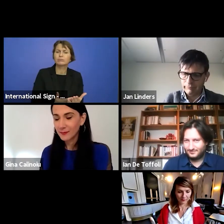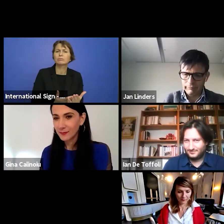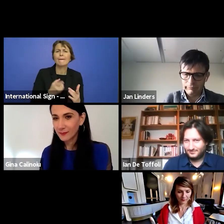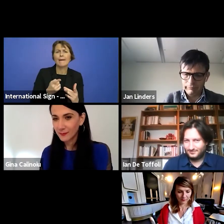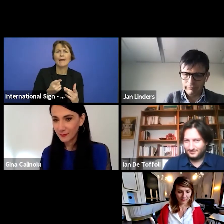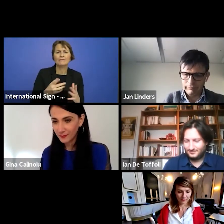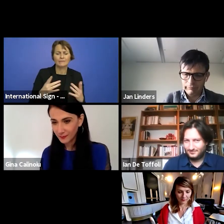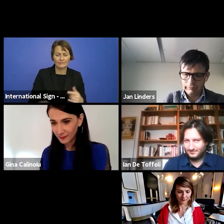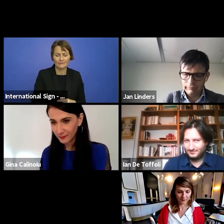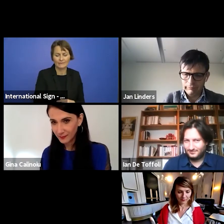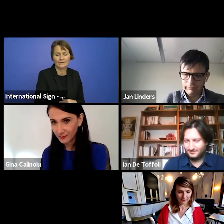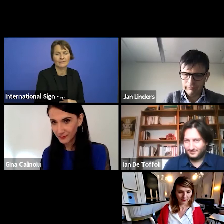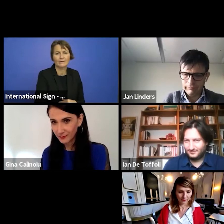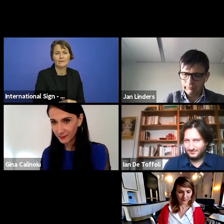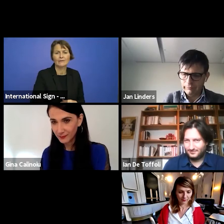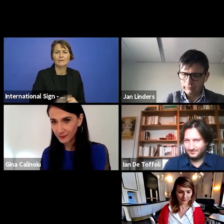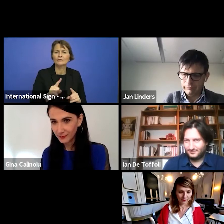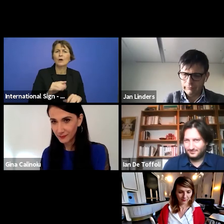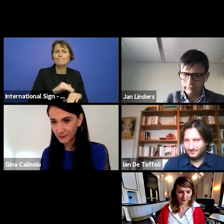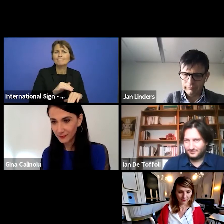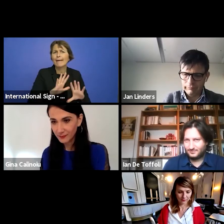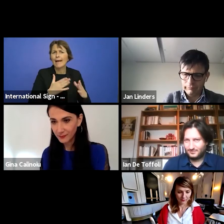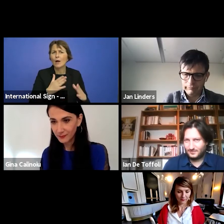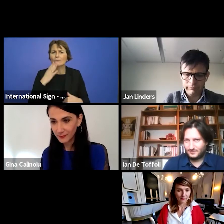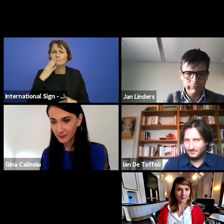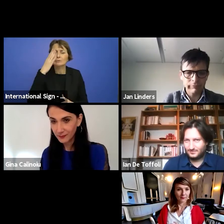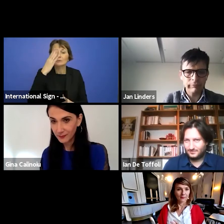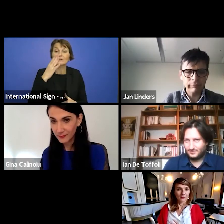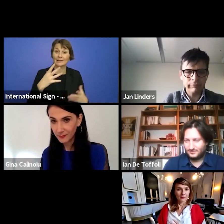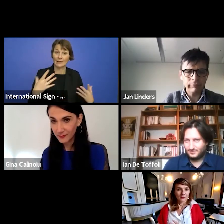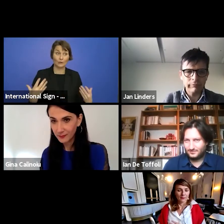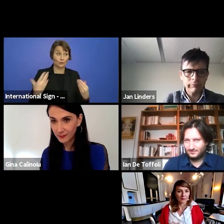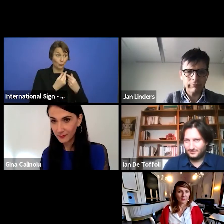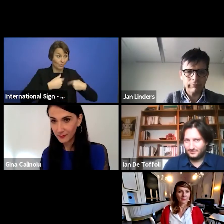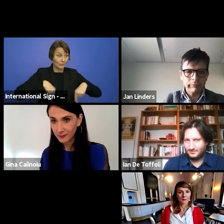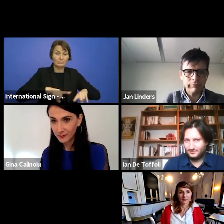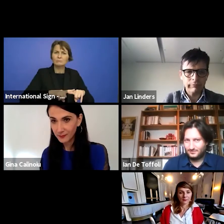Give live performance a future and in the joint position statement by the European